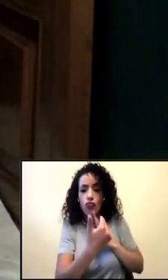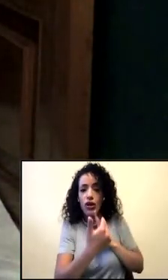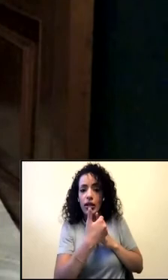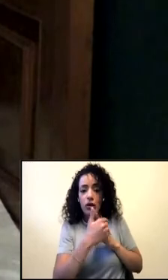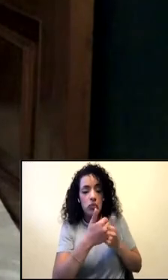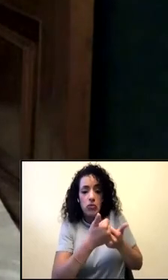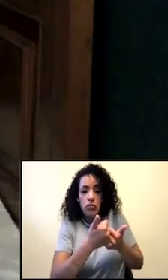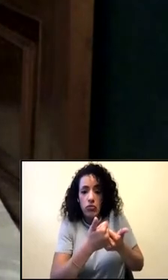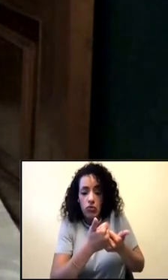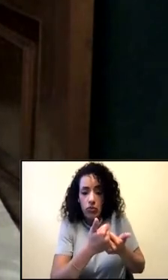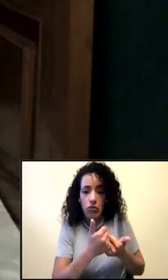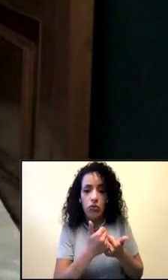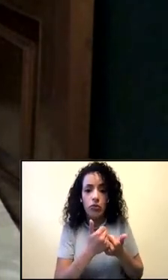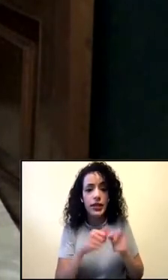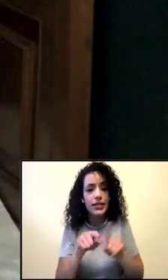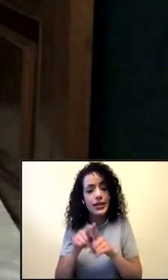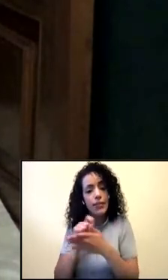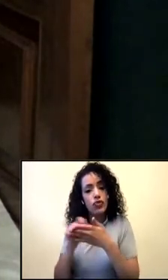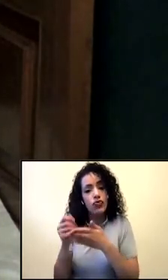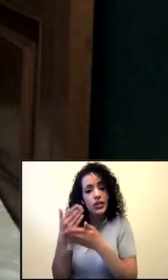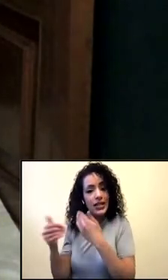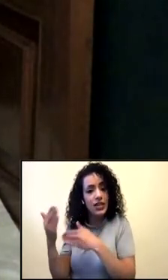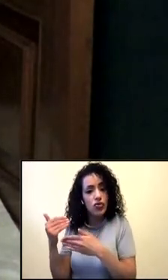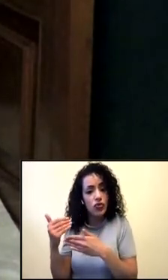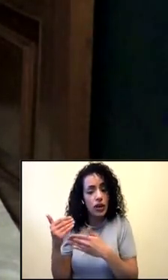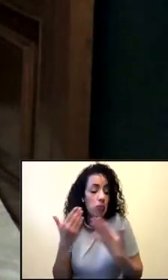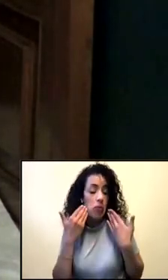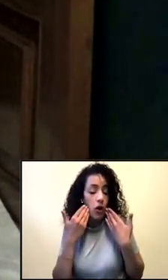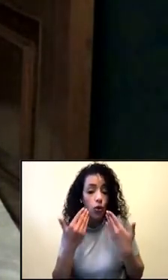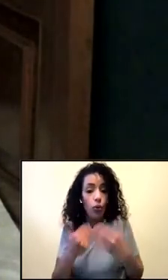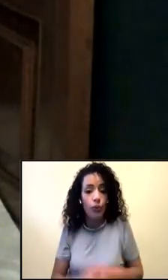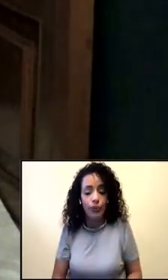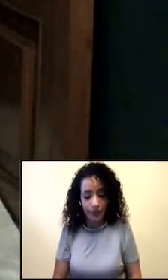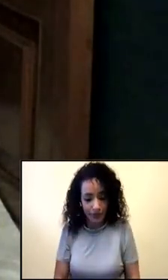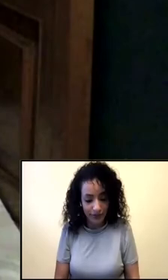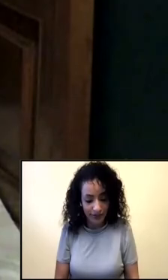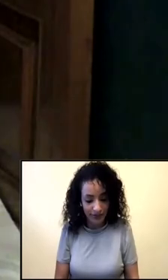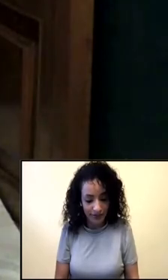same as written history, or I don't know, I don't know how much that adds to the question actually.